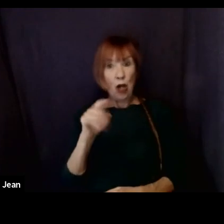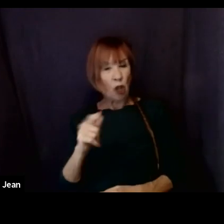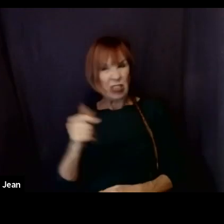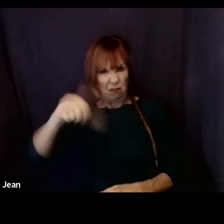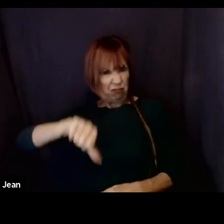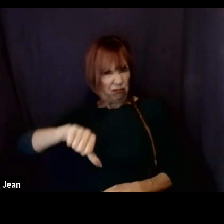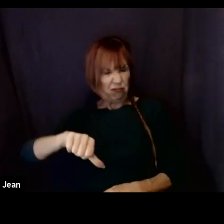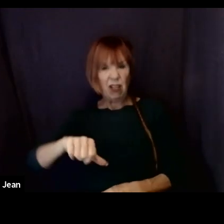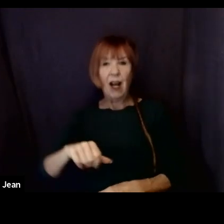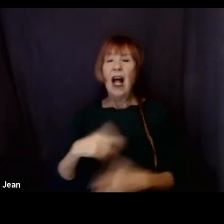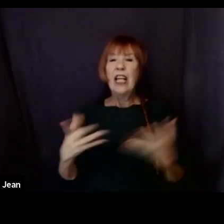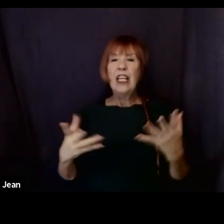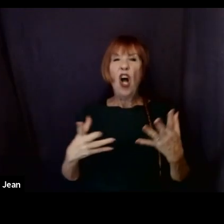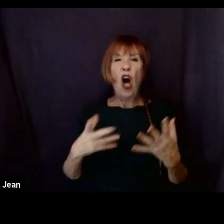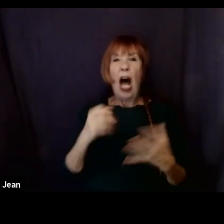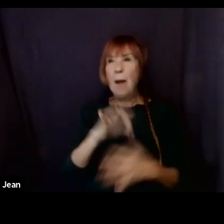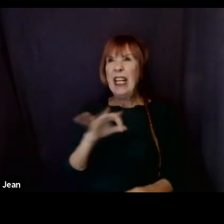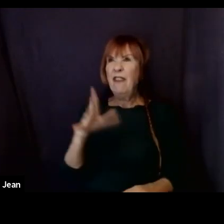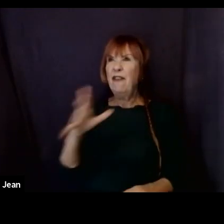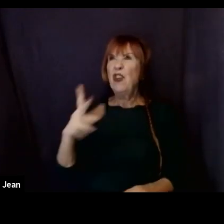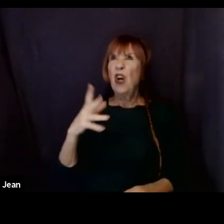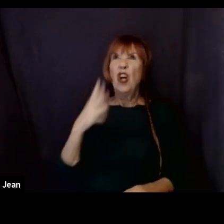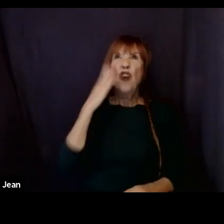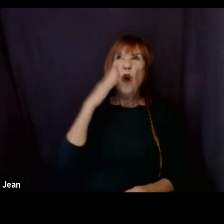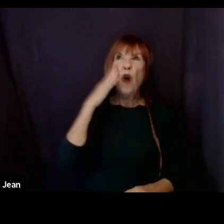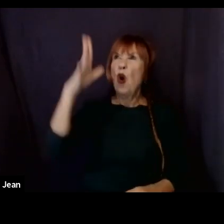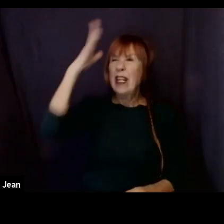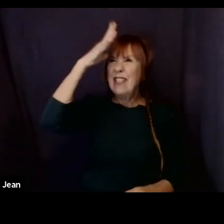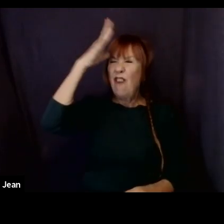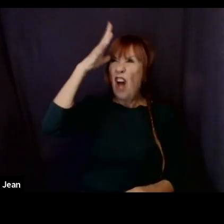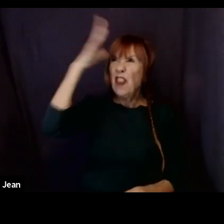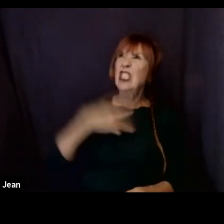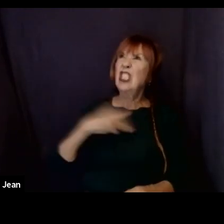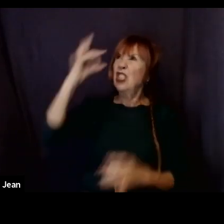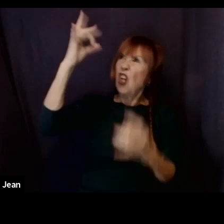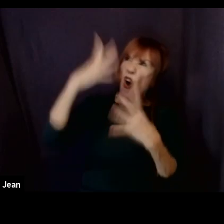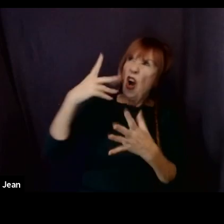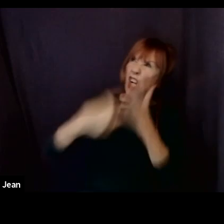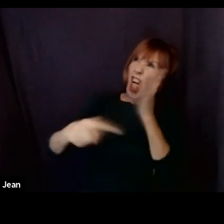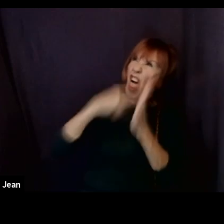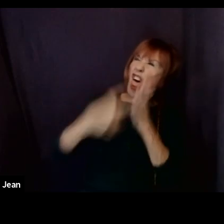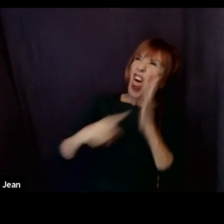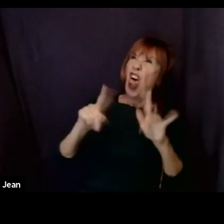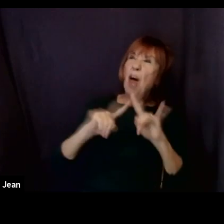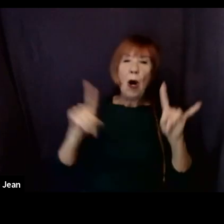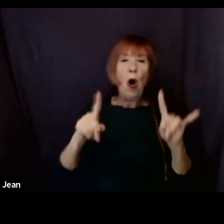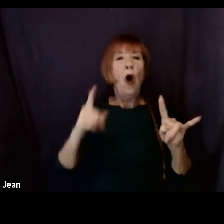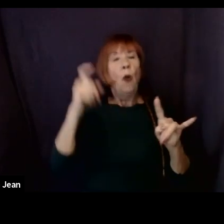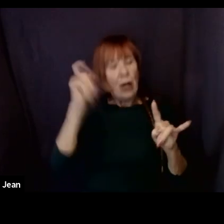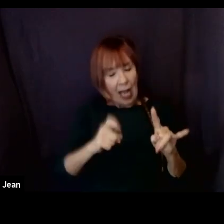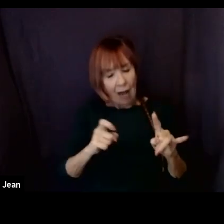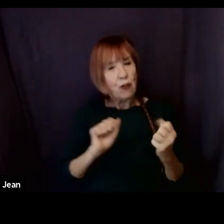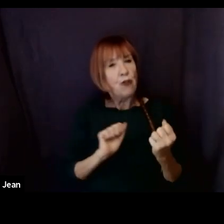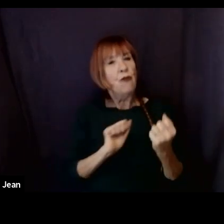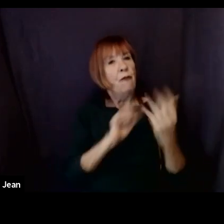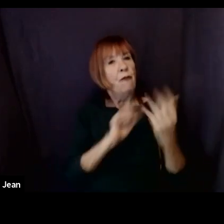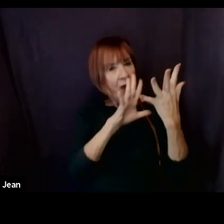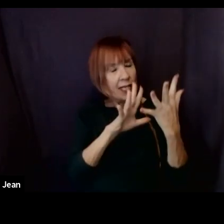in the universe who just chop your hand off. If we don't face the harsh realities of our early drafts, we're doomed.